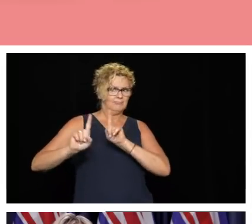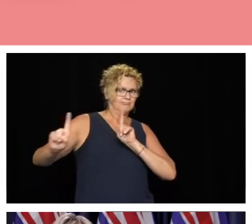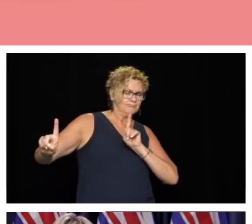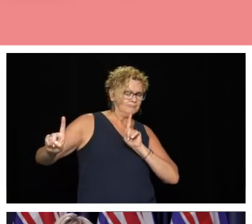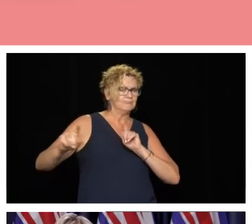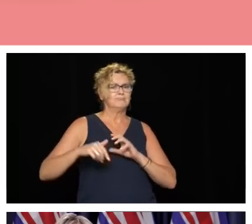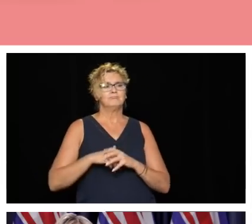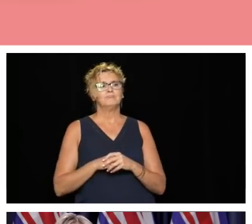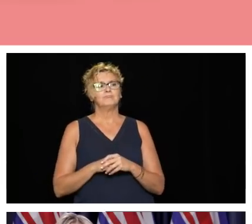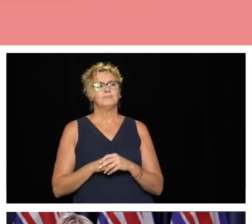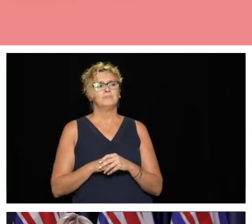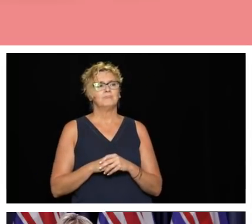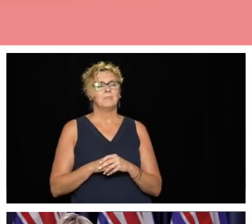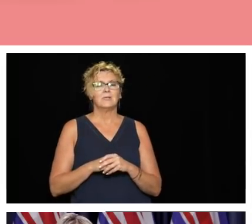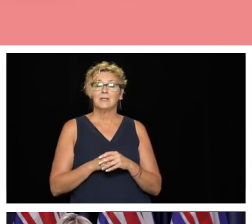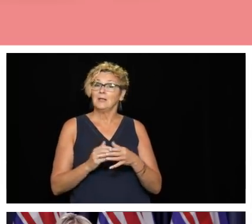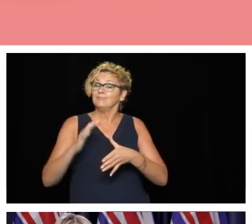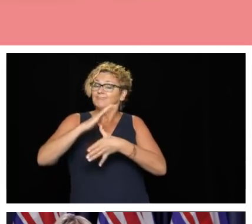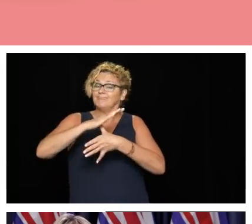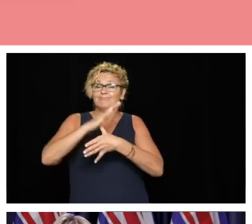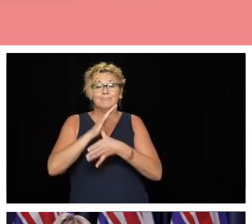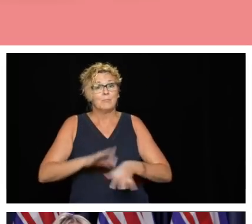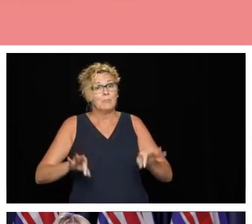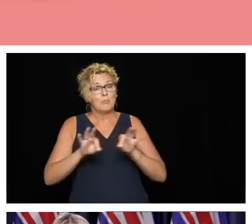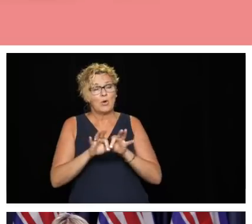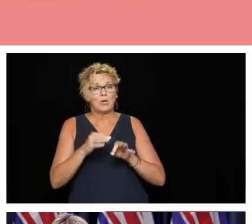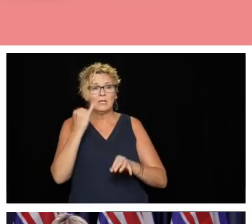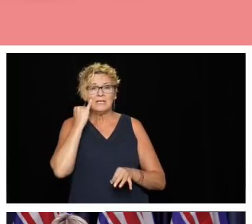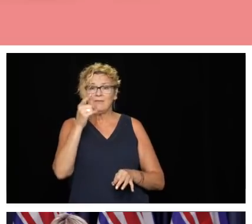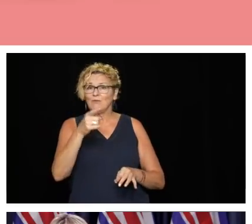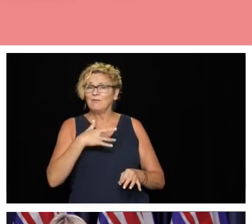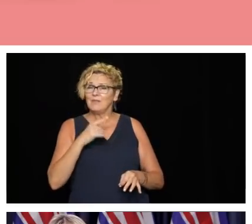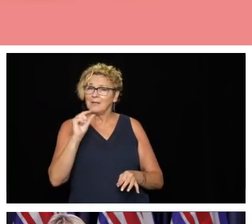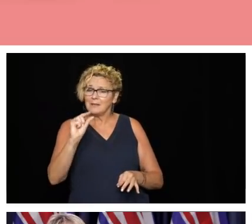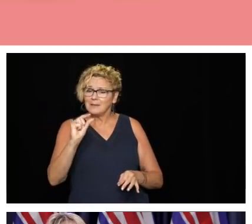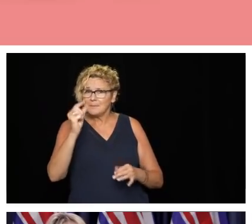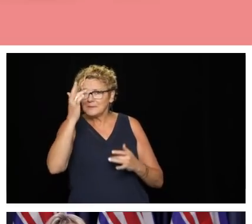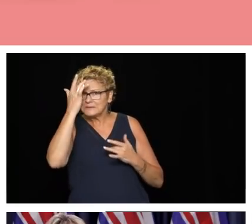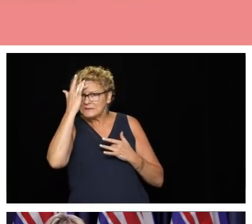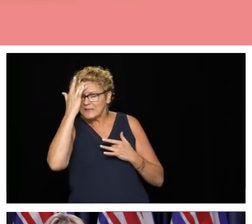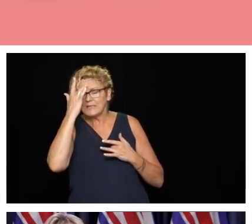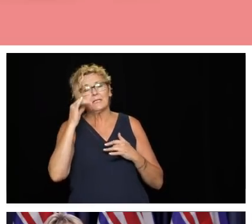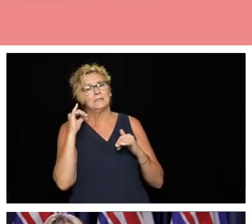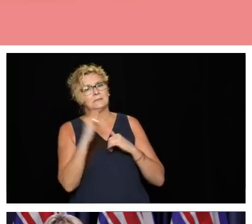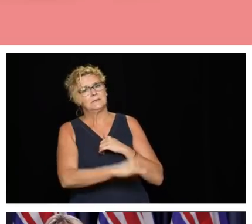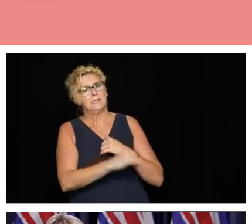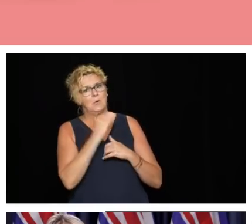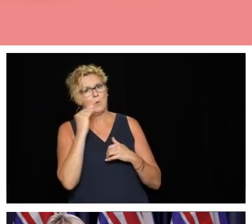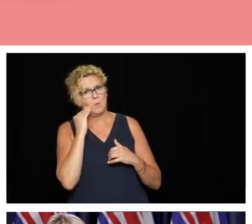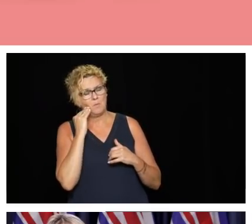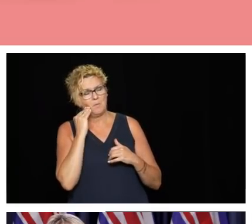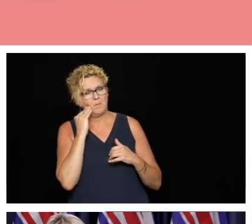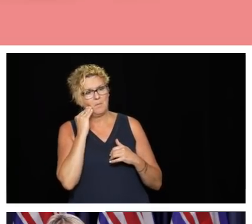We need to continue doing the things that we are doing like washing her hands regularly, covering her mouth when we coughed, staying home